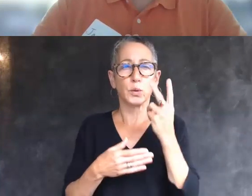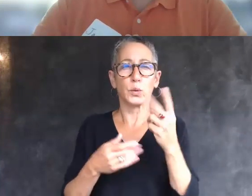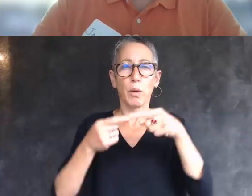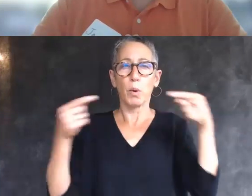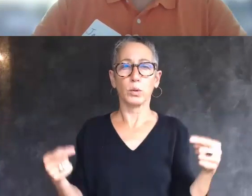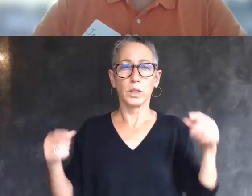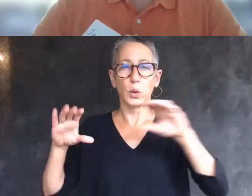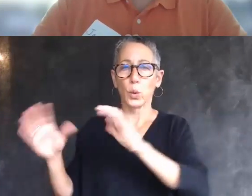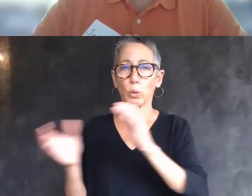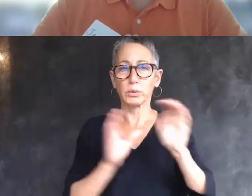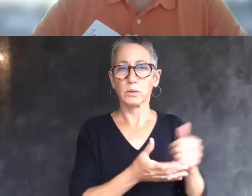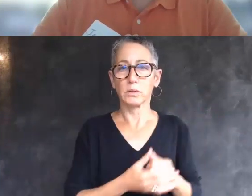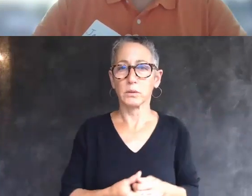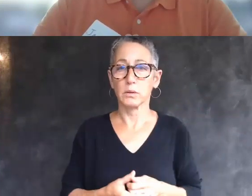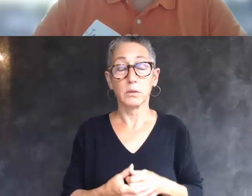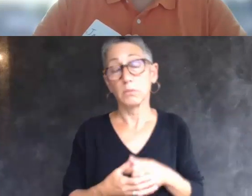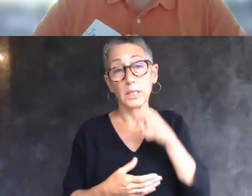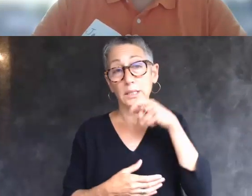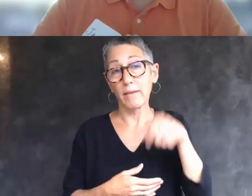We can also try to find within ourselves